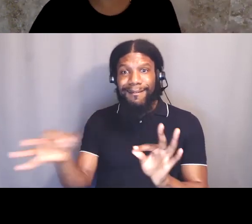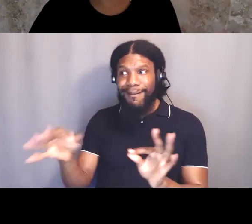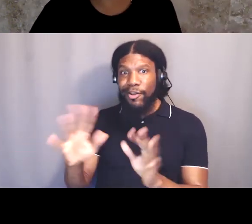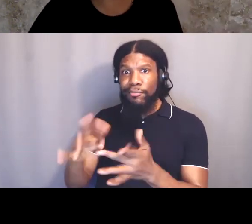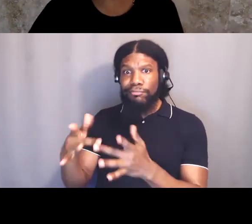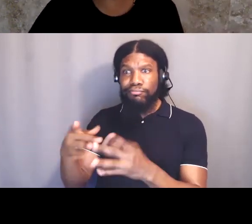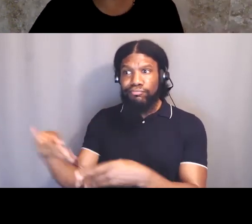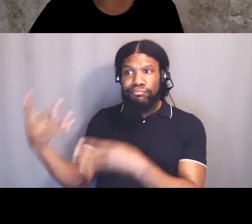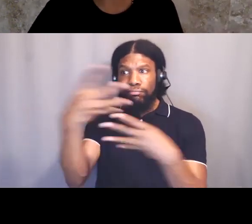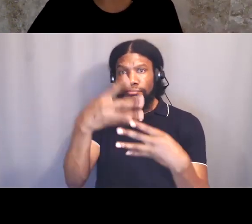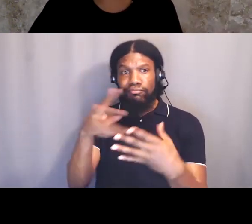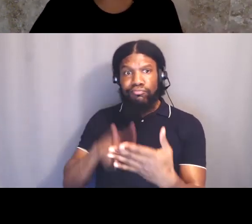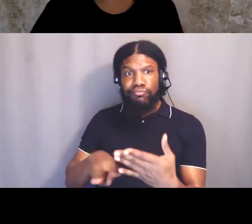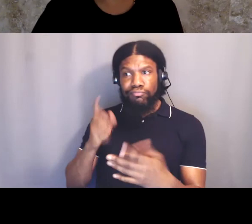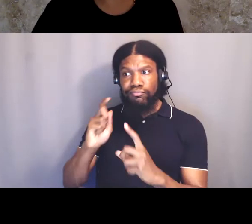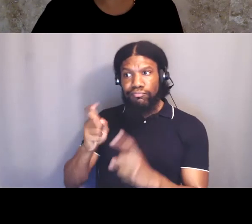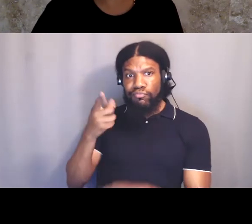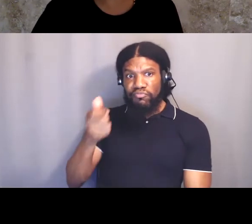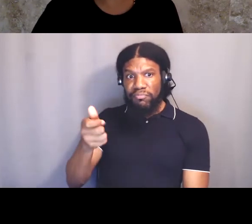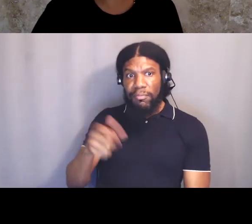we have to think about Darnell's words that